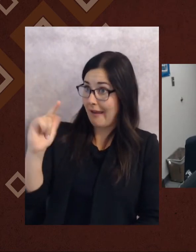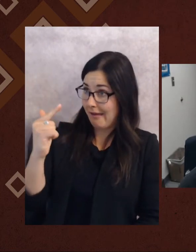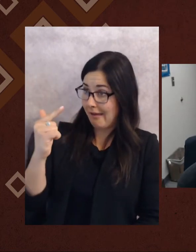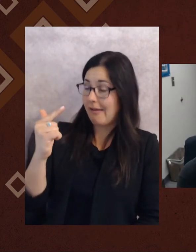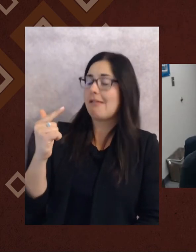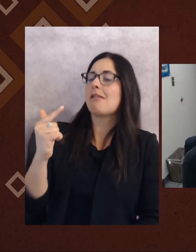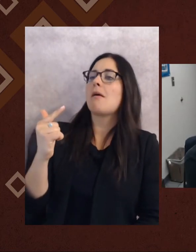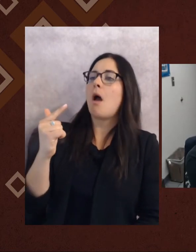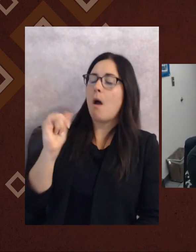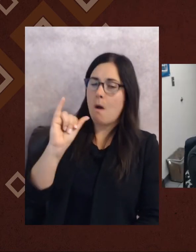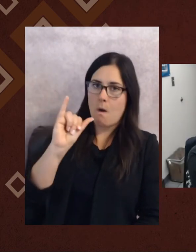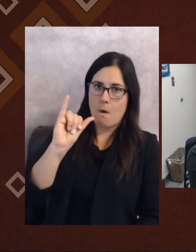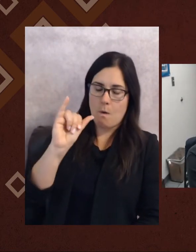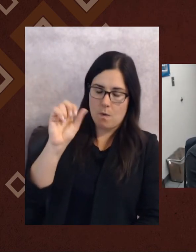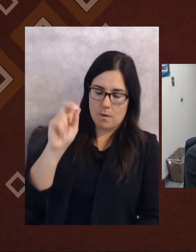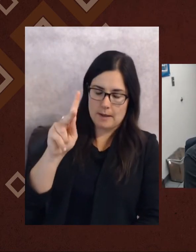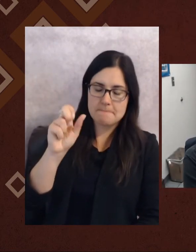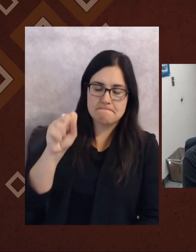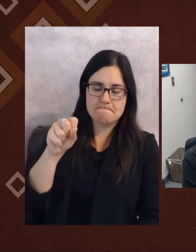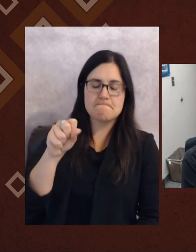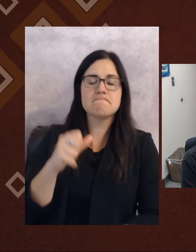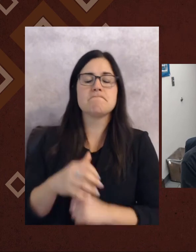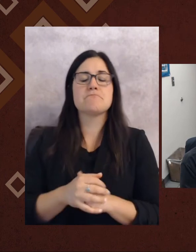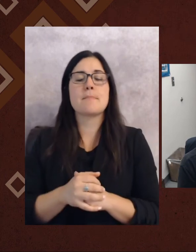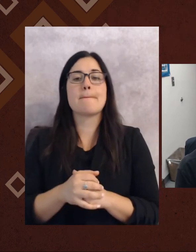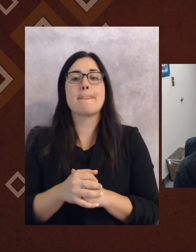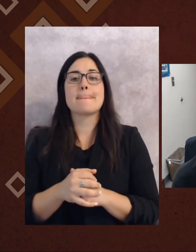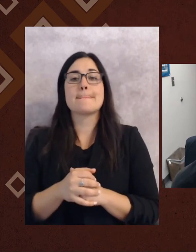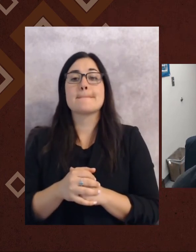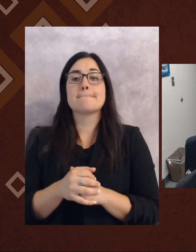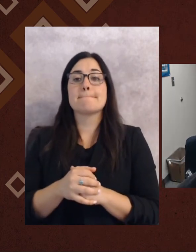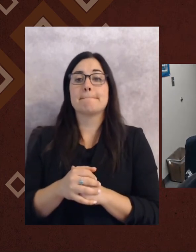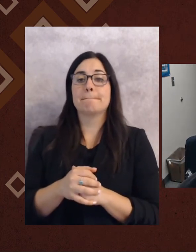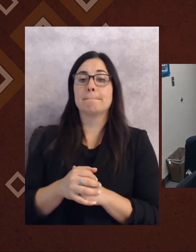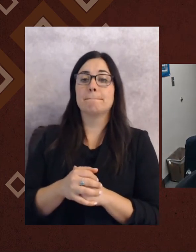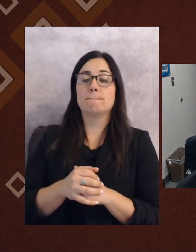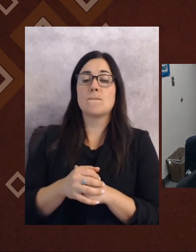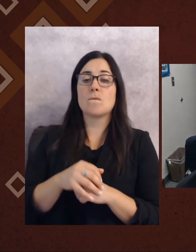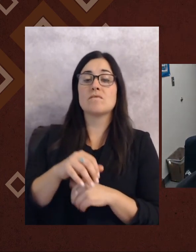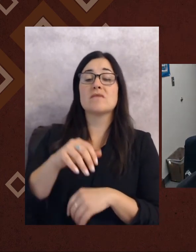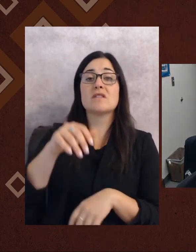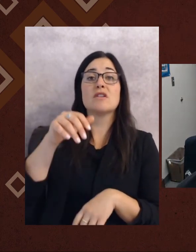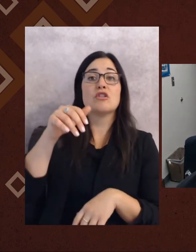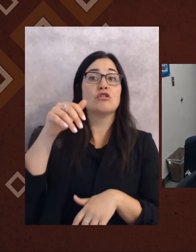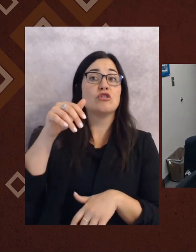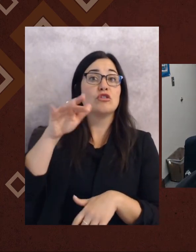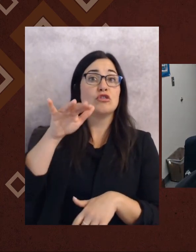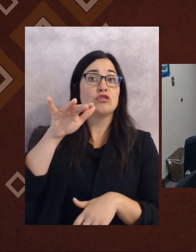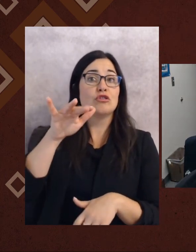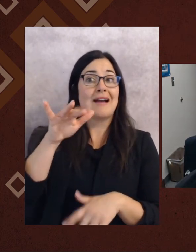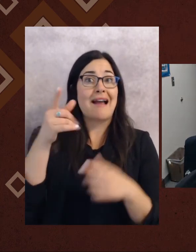oh, OK. This was something that the Snake River massacre